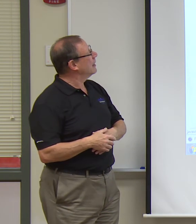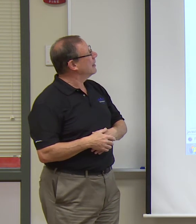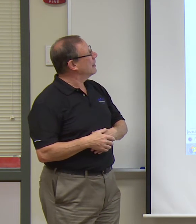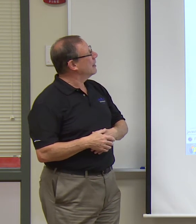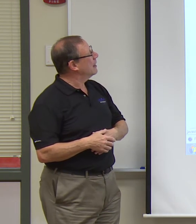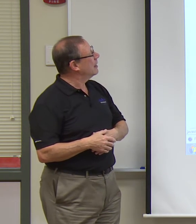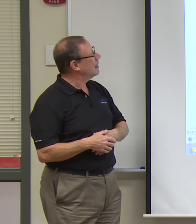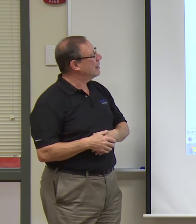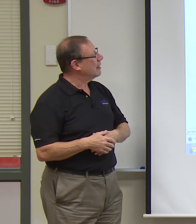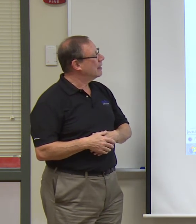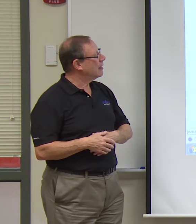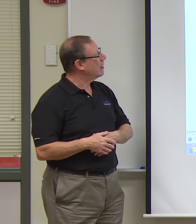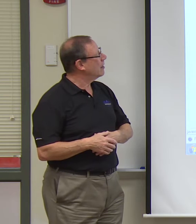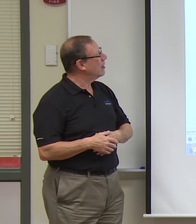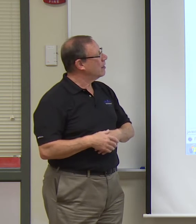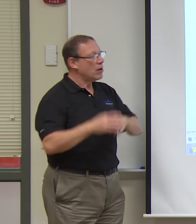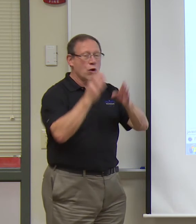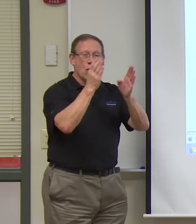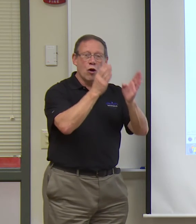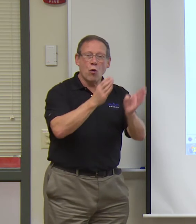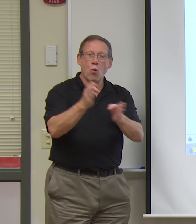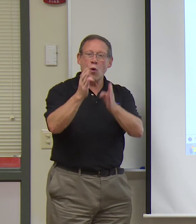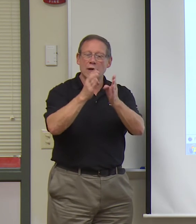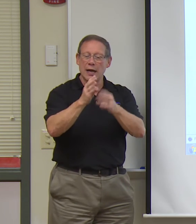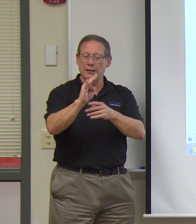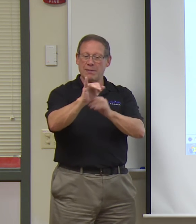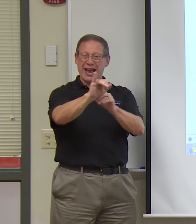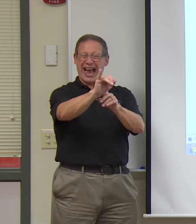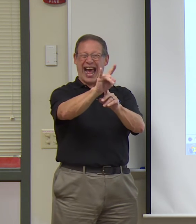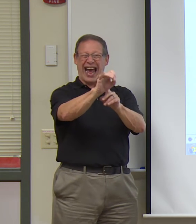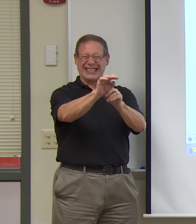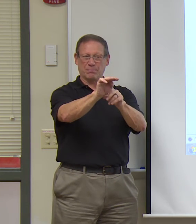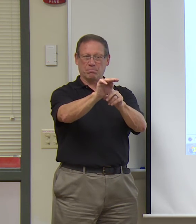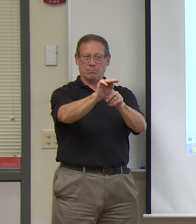organized by item and what it is.